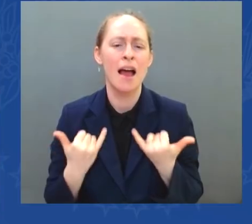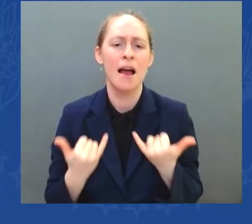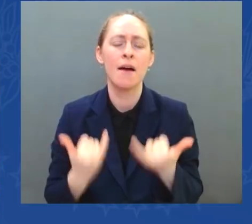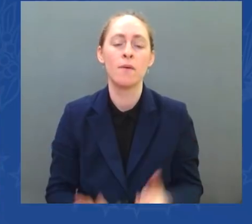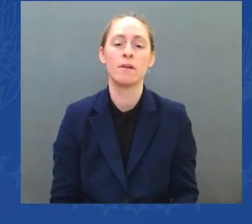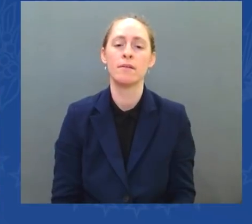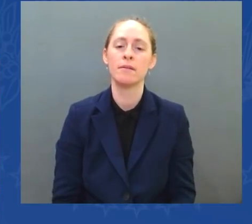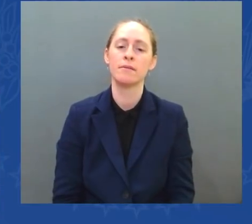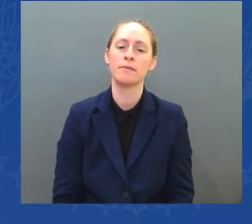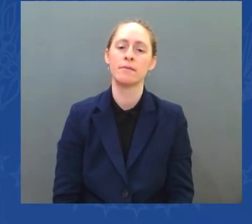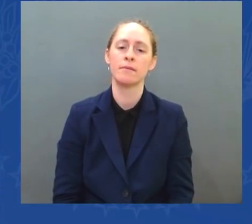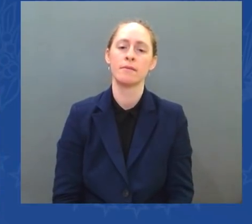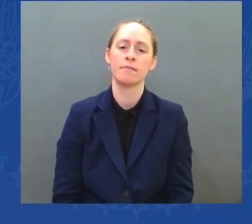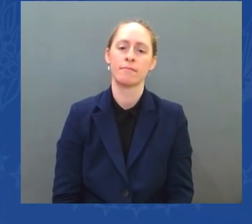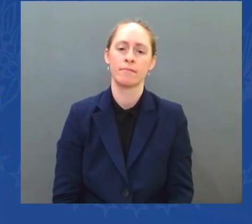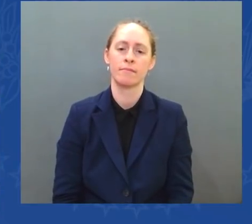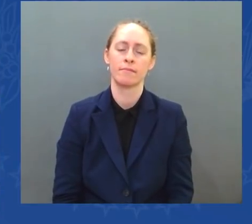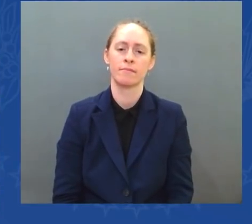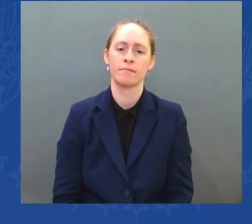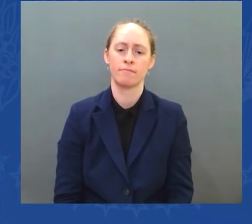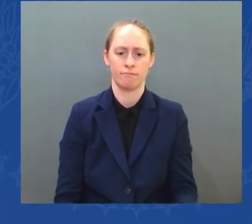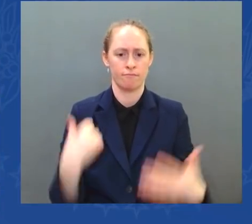in the 50 states that need serious help.